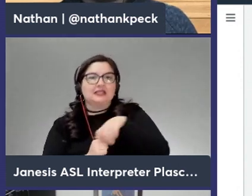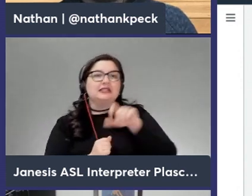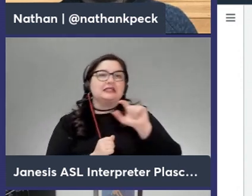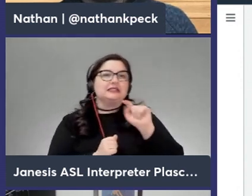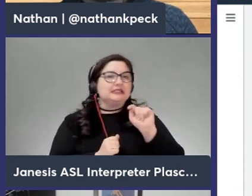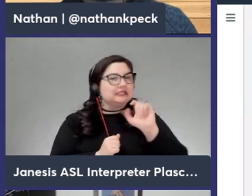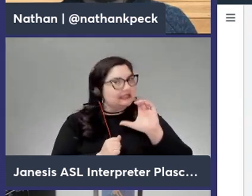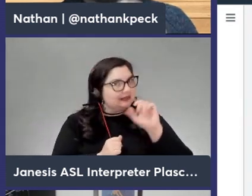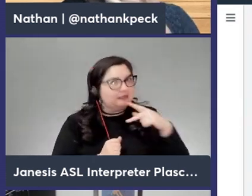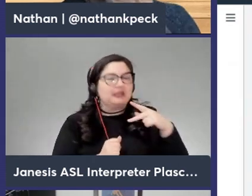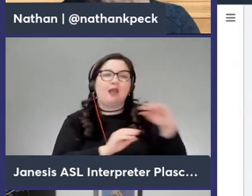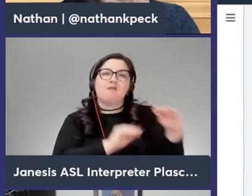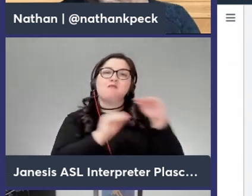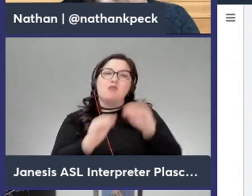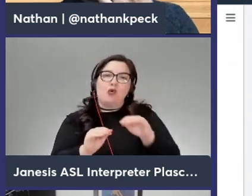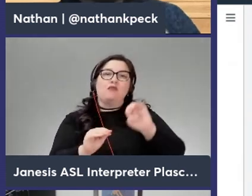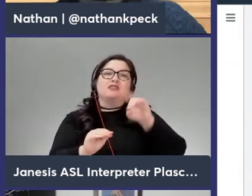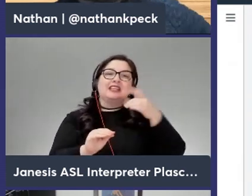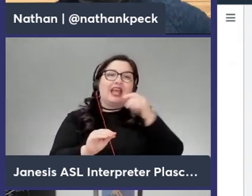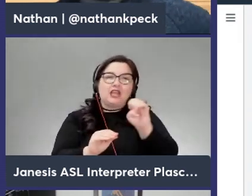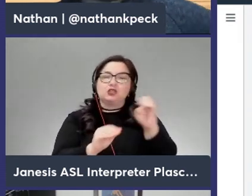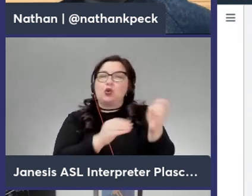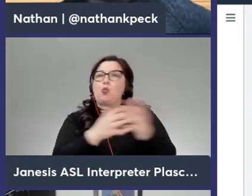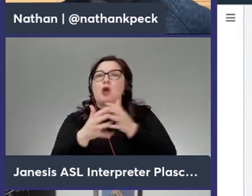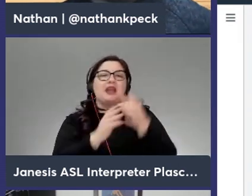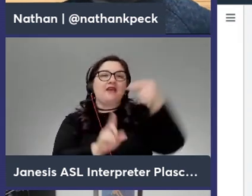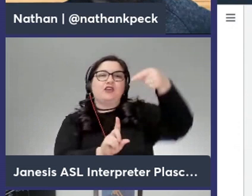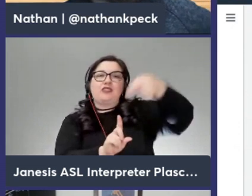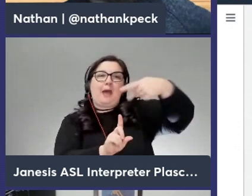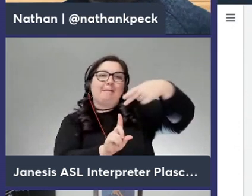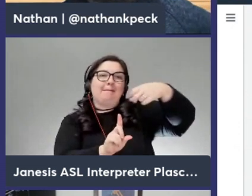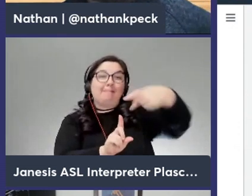So wherever the pop is that you're connecting to. And that makes a huge difference.